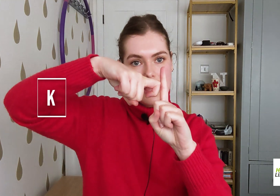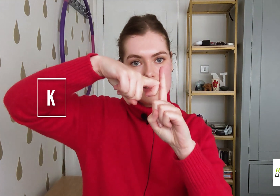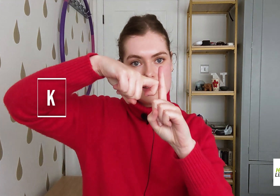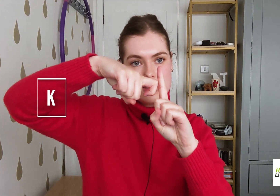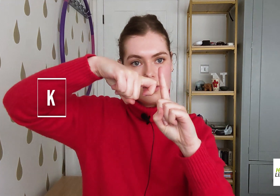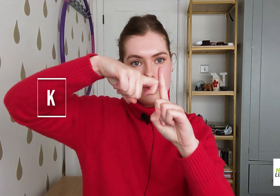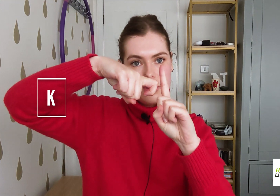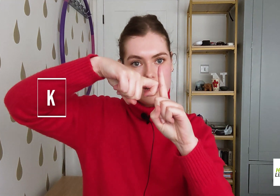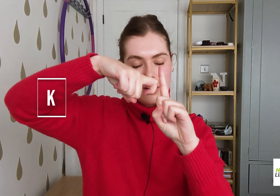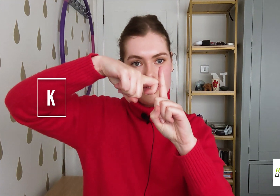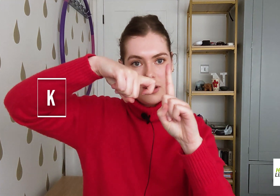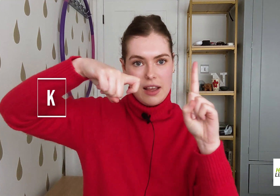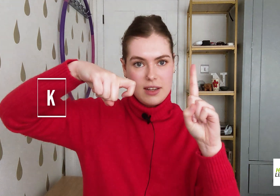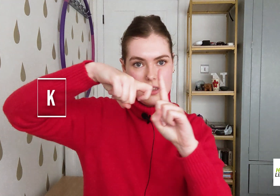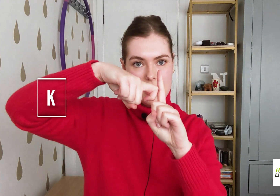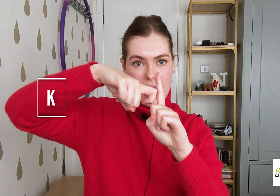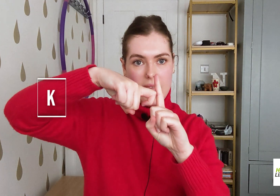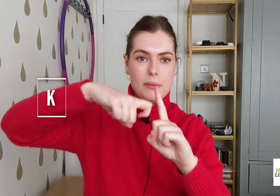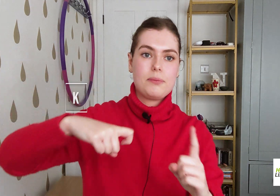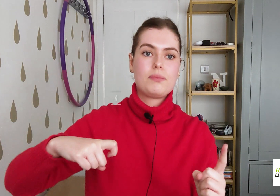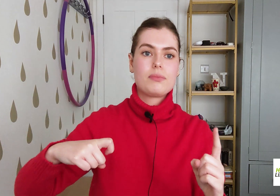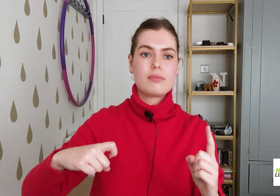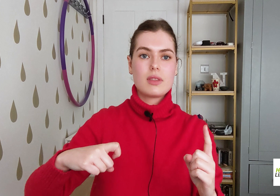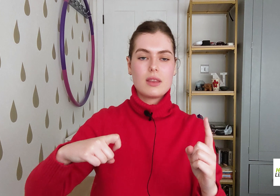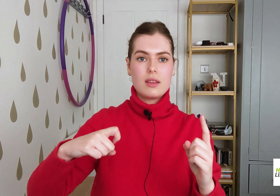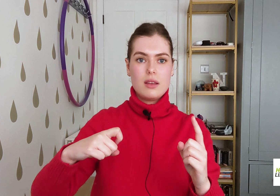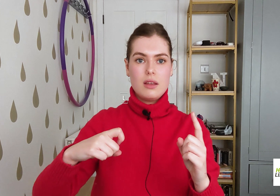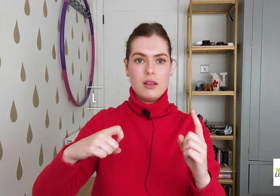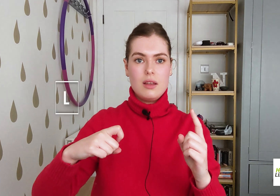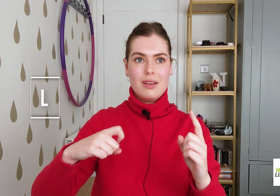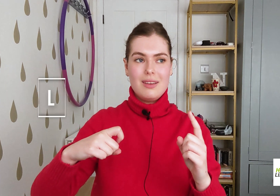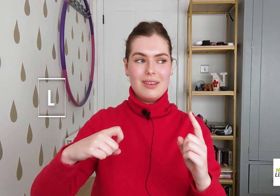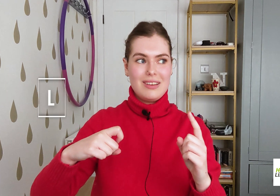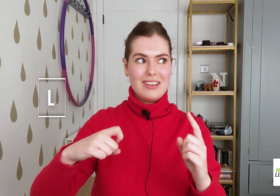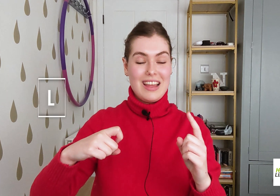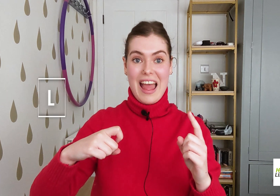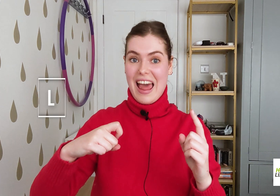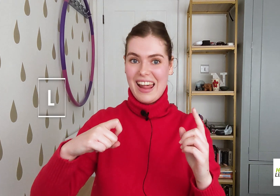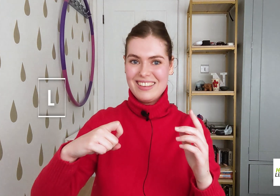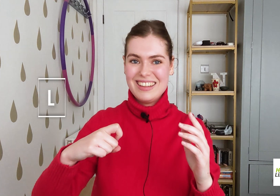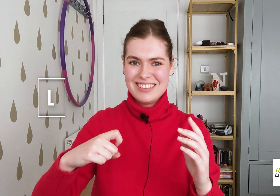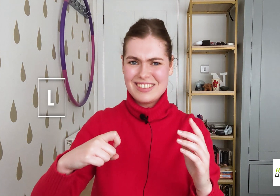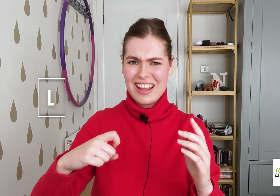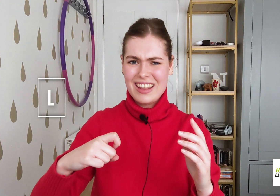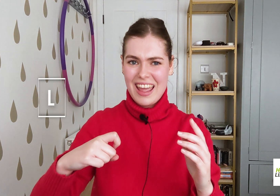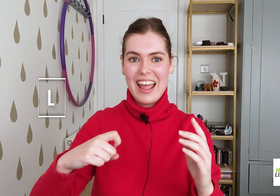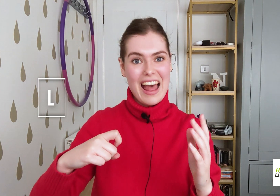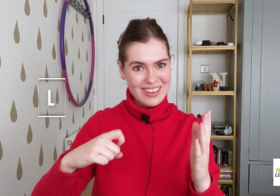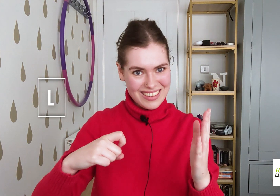against your knuckle of your left hand “K”. “L” J, K, L